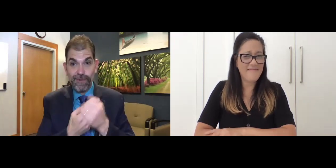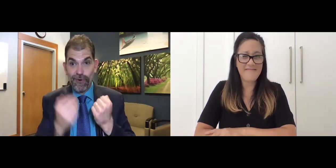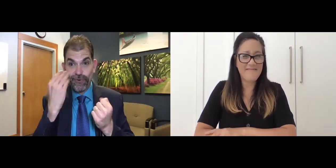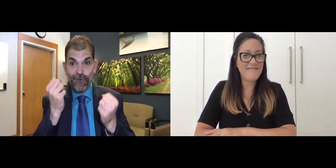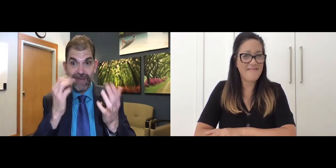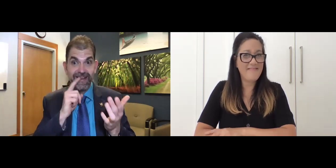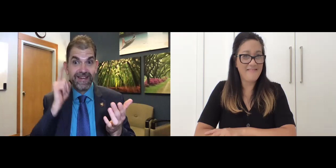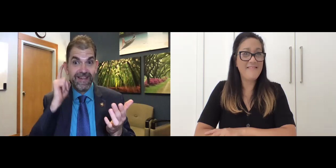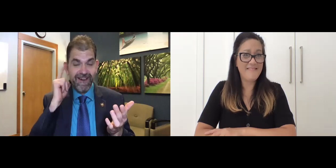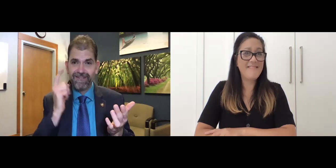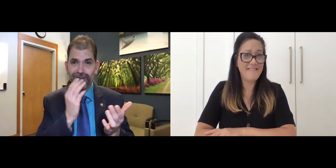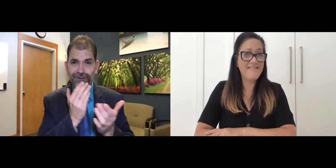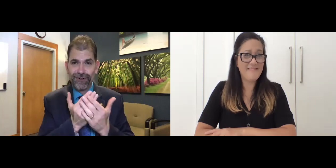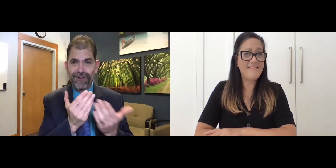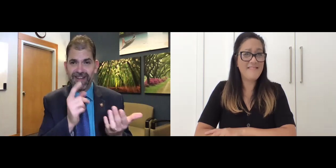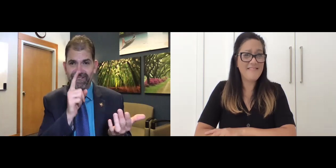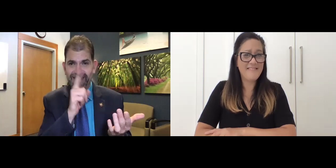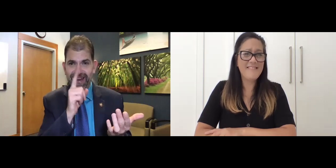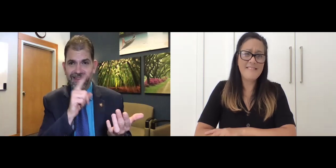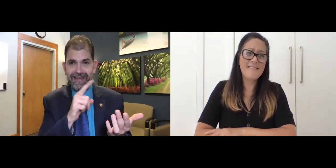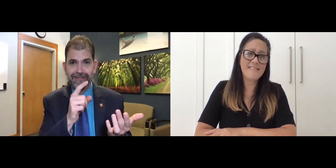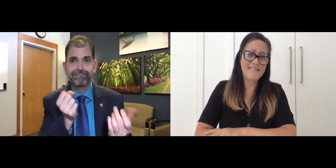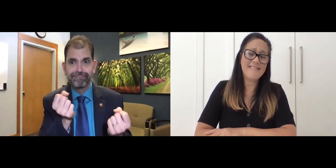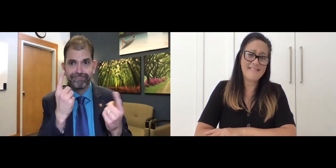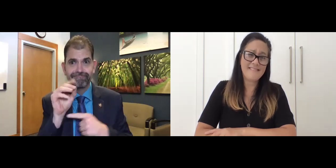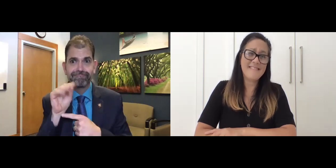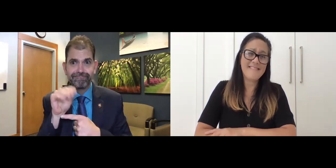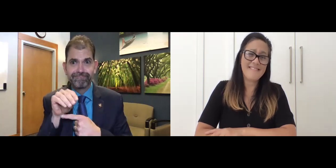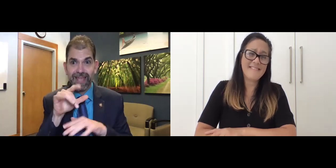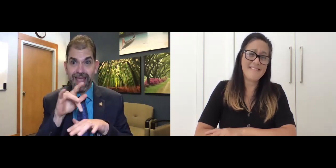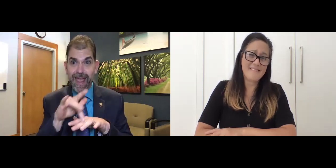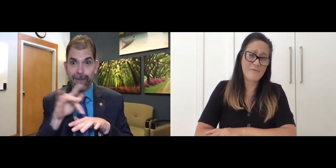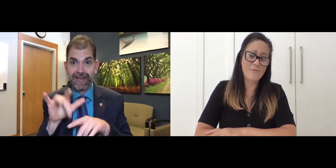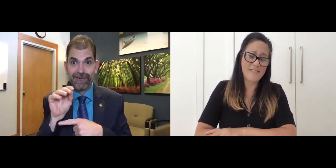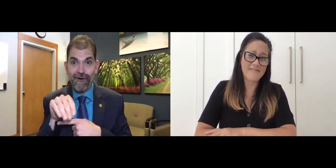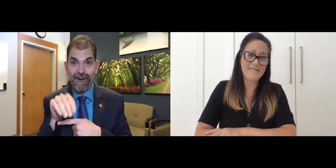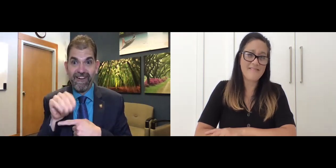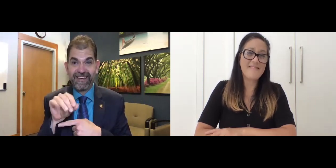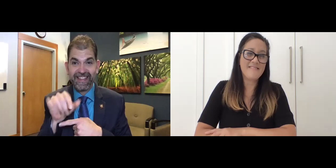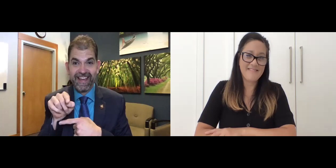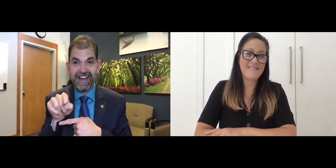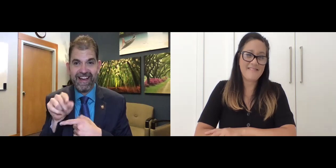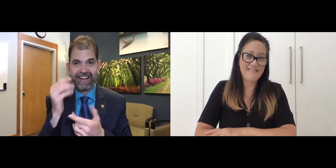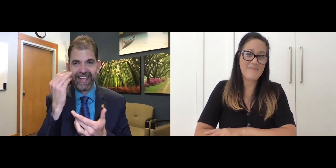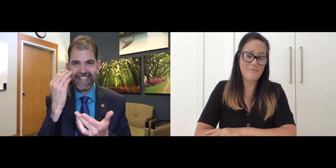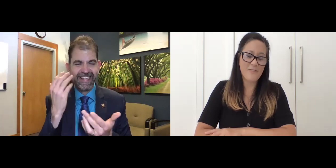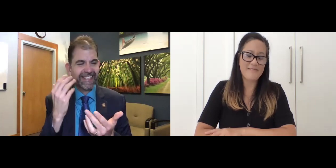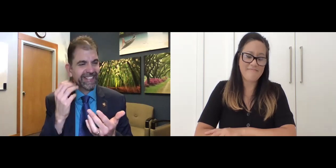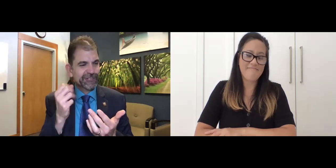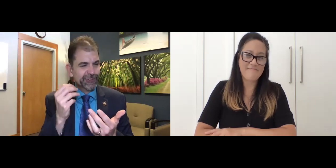They were saying she was fine. I mean you know deaf people are good at acting like they understand even when they don't. You know we have